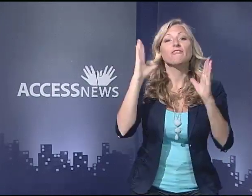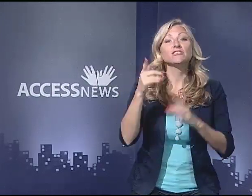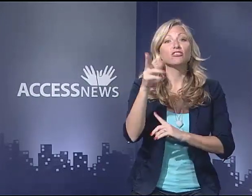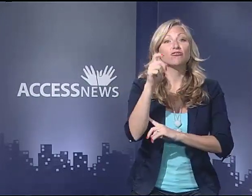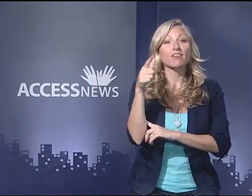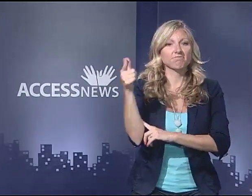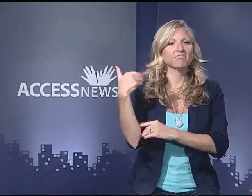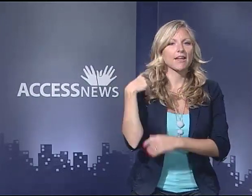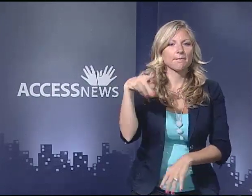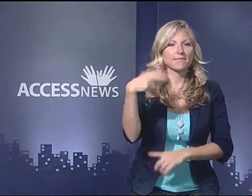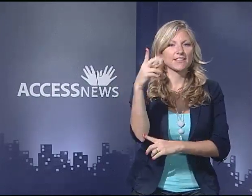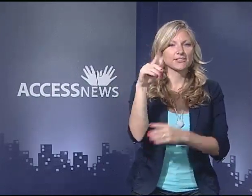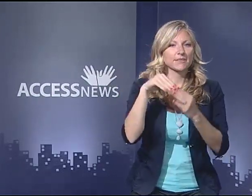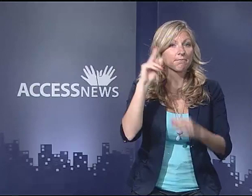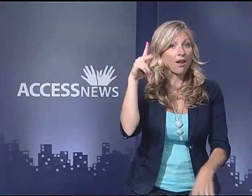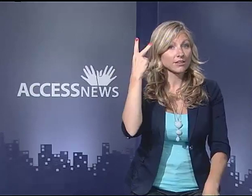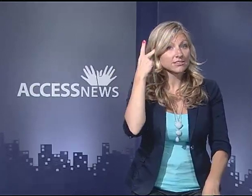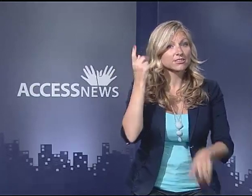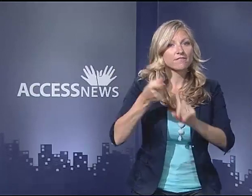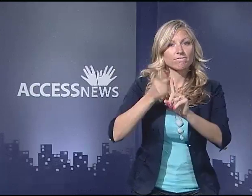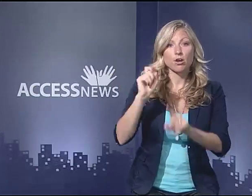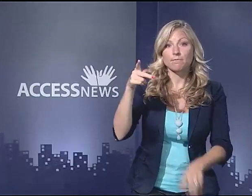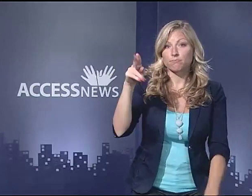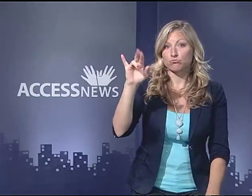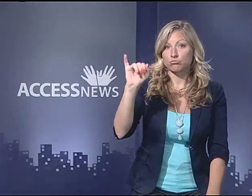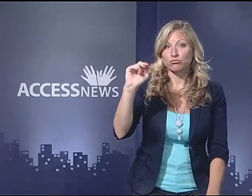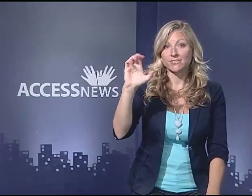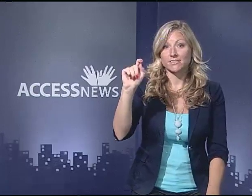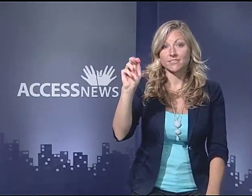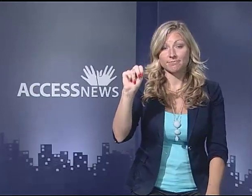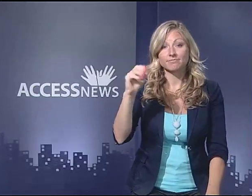Professor Gregg holds a PhD in politics from Princeton